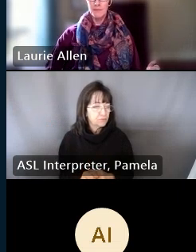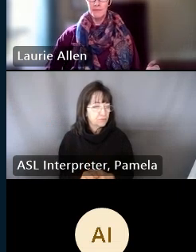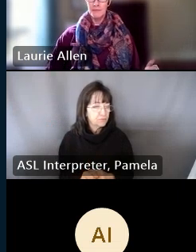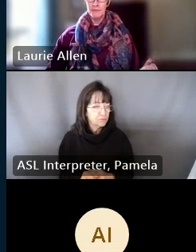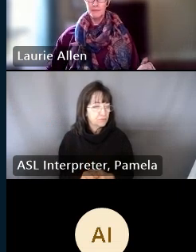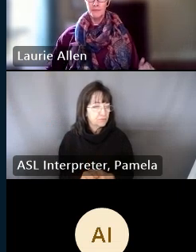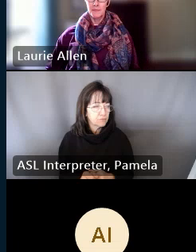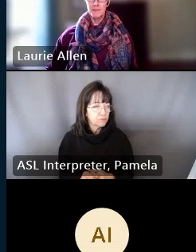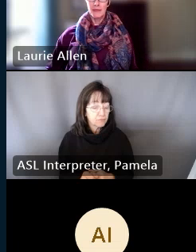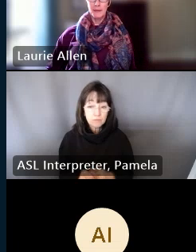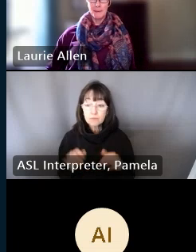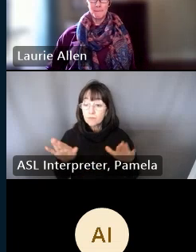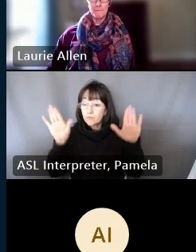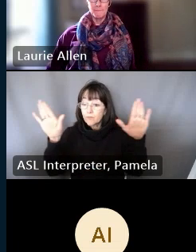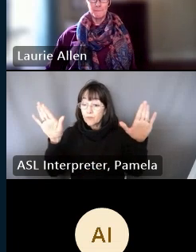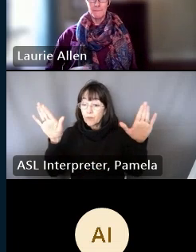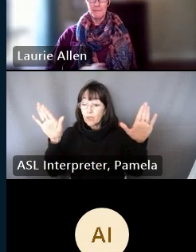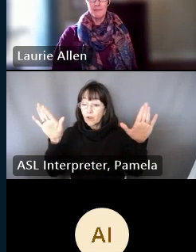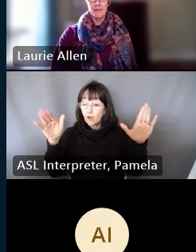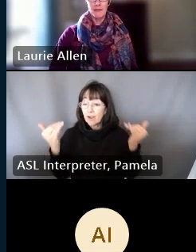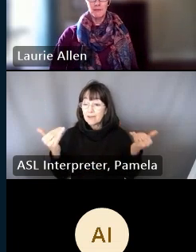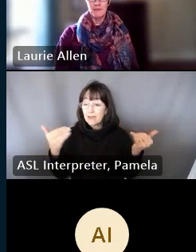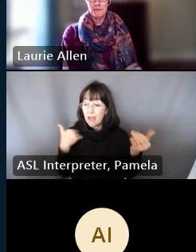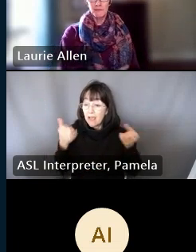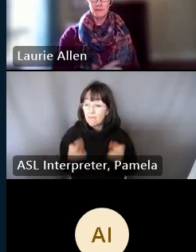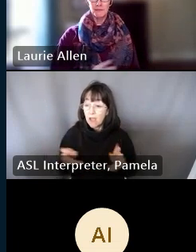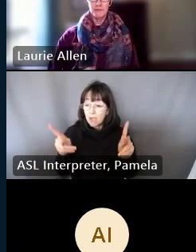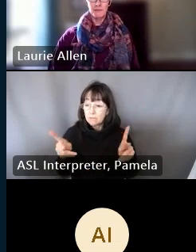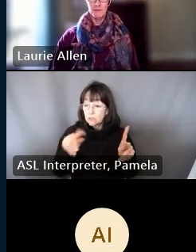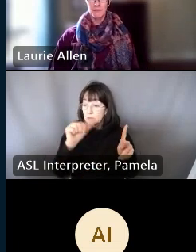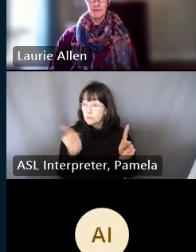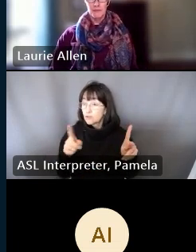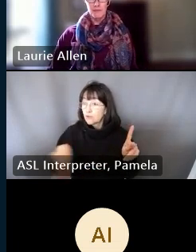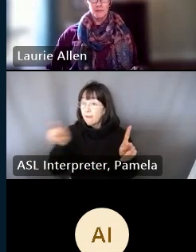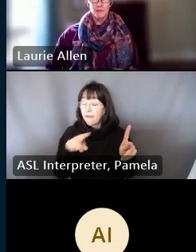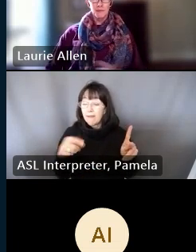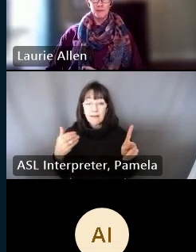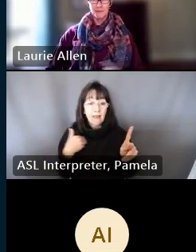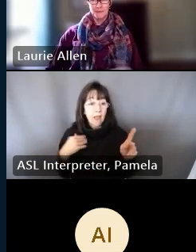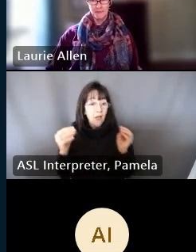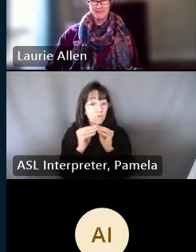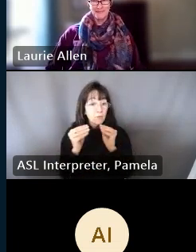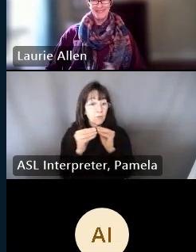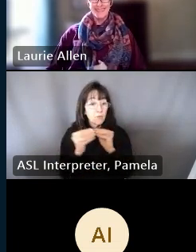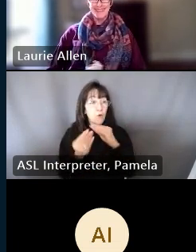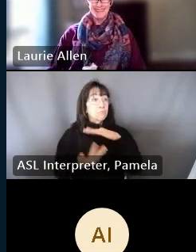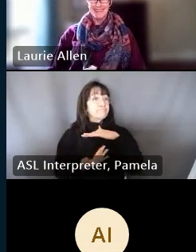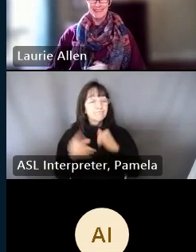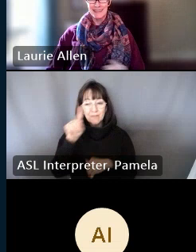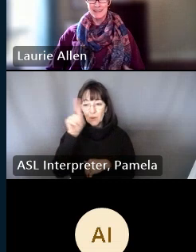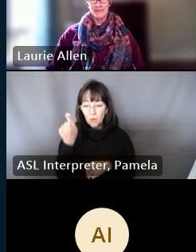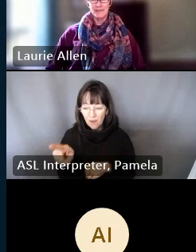Great. So I'll just give an opportunity for anybody who might have any outstanding questions. I'm sure you can see, Laurie, on your end. There's a lot of individuals